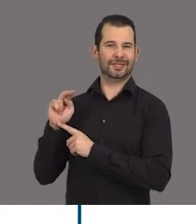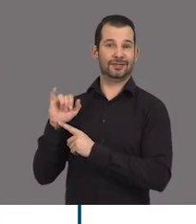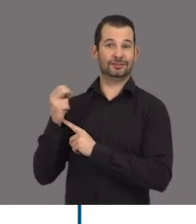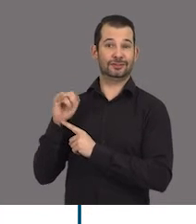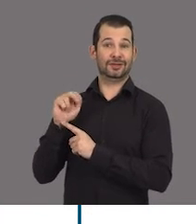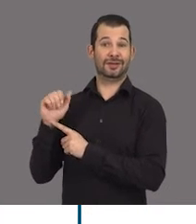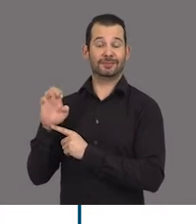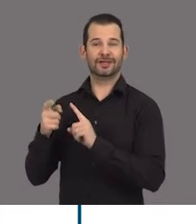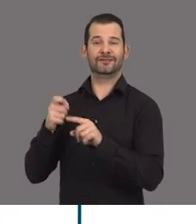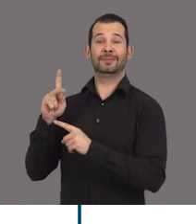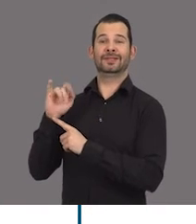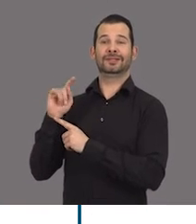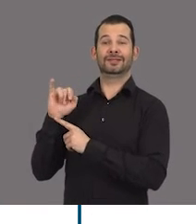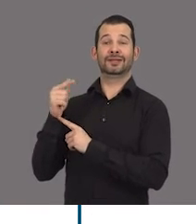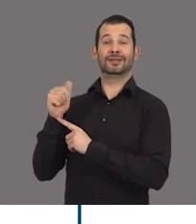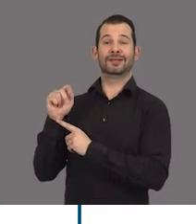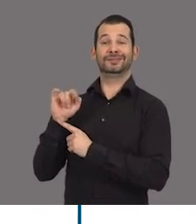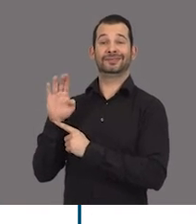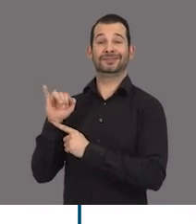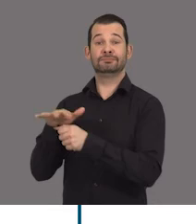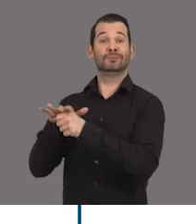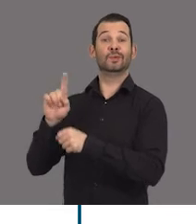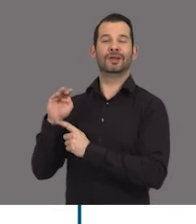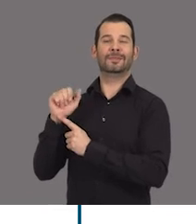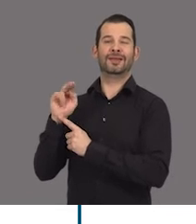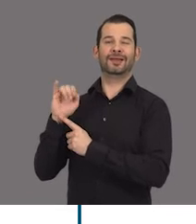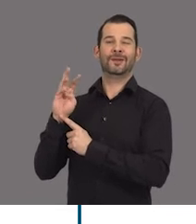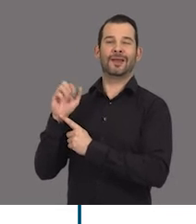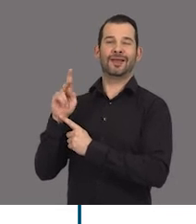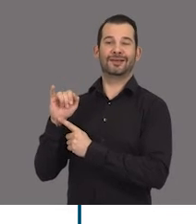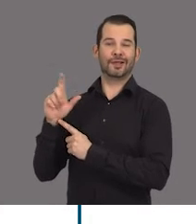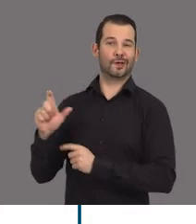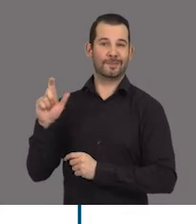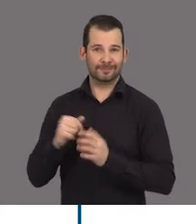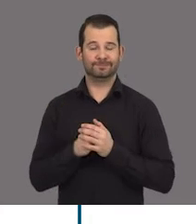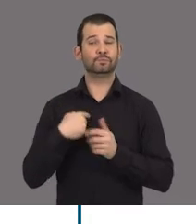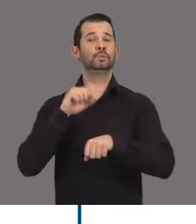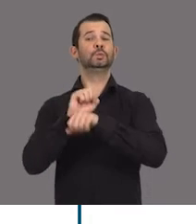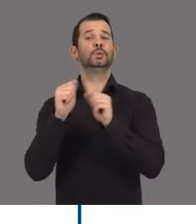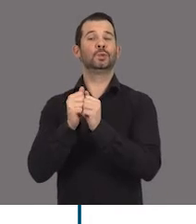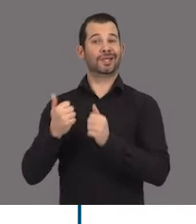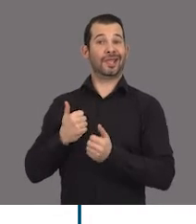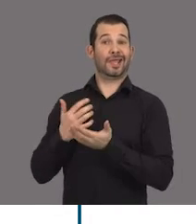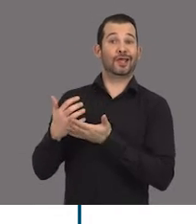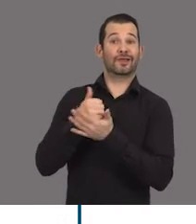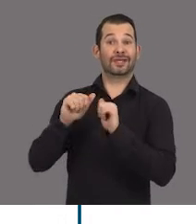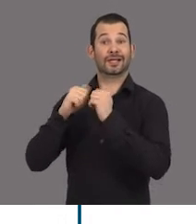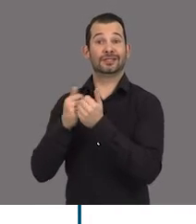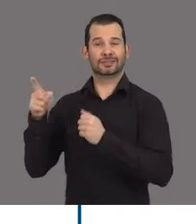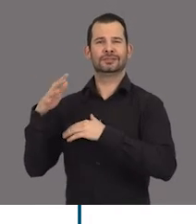located in Maniwaki Québec. I work with the Canada Revenue Agency in the Indigenous Services Directorate,